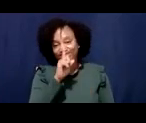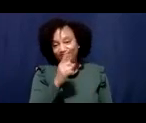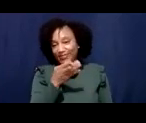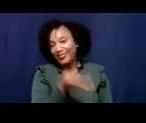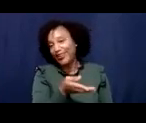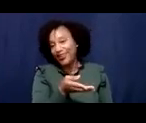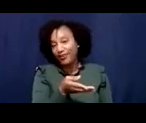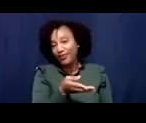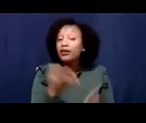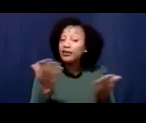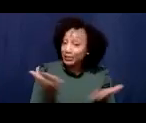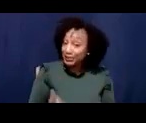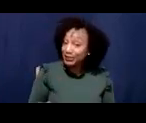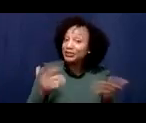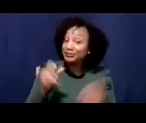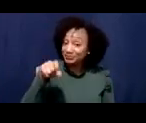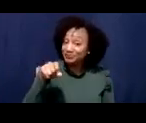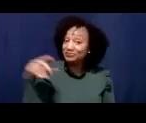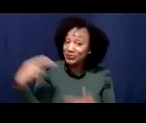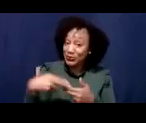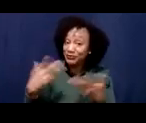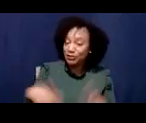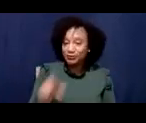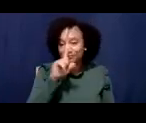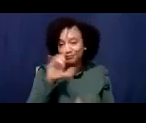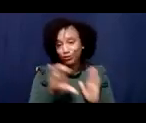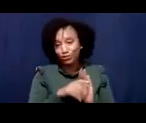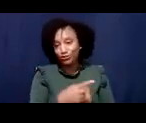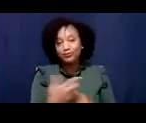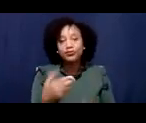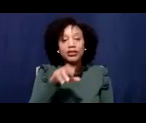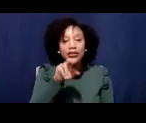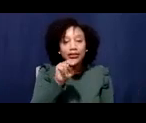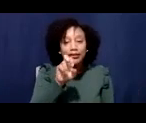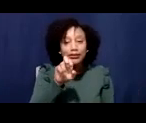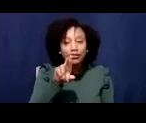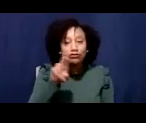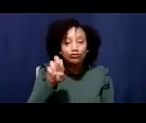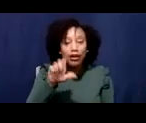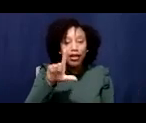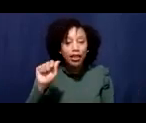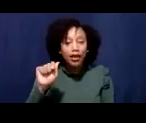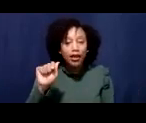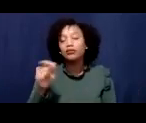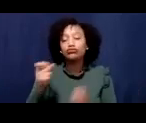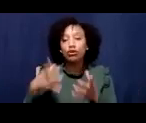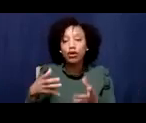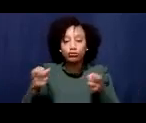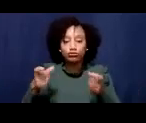but they are here with us in the webinar and they are Mirella Espino, program director, and Yong Her.